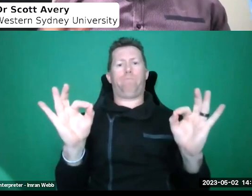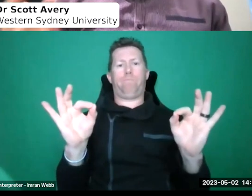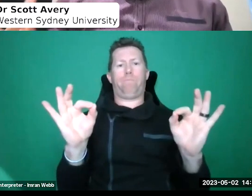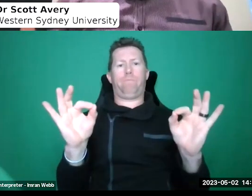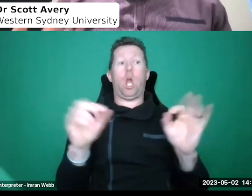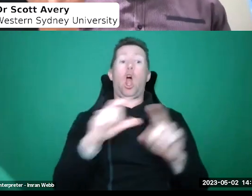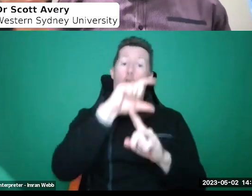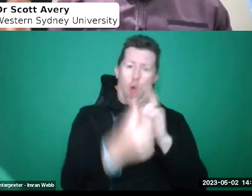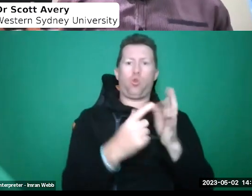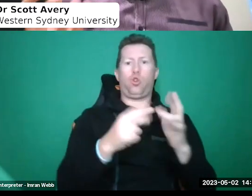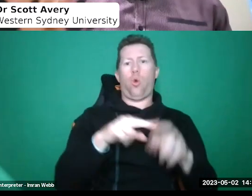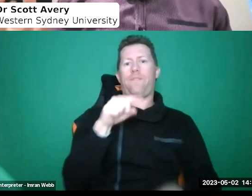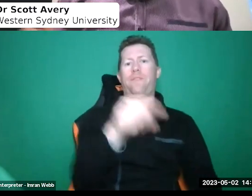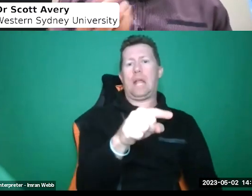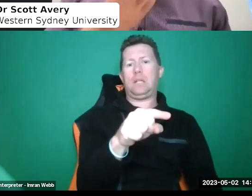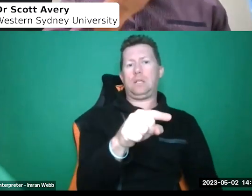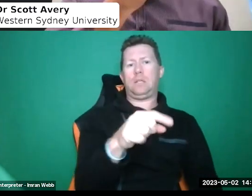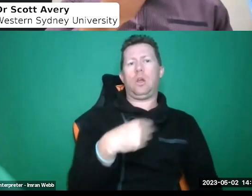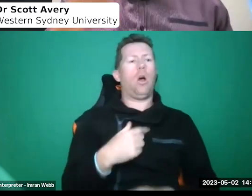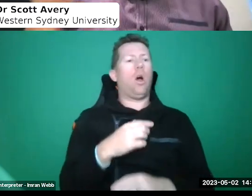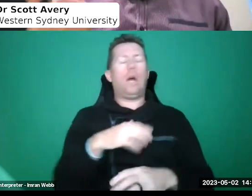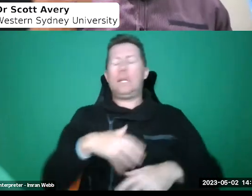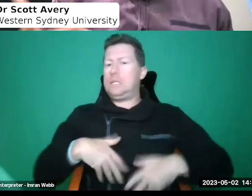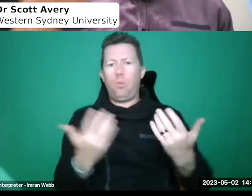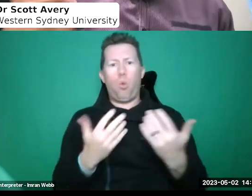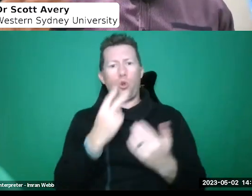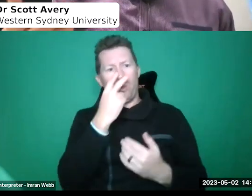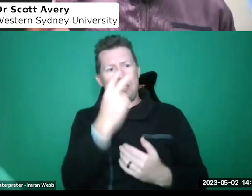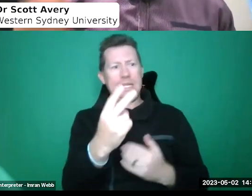So we wanted to lift it beyond sort of a sort of a technical view of ethics.